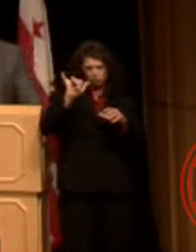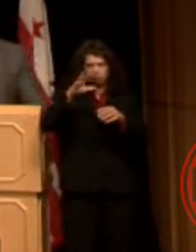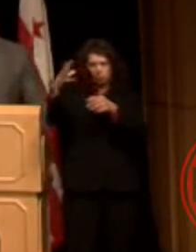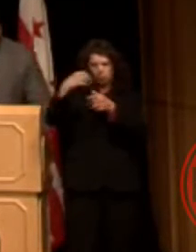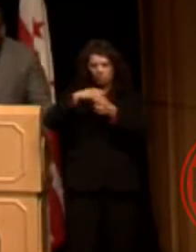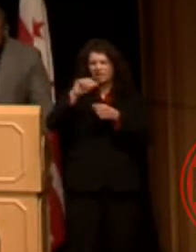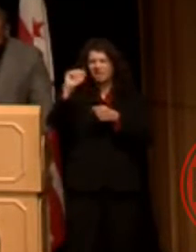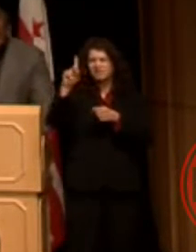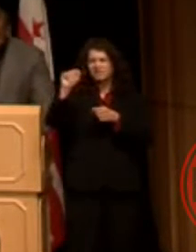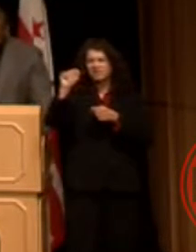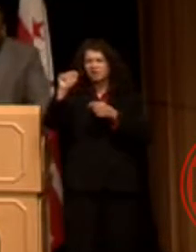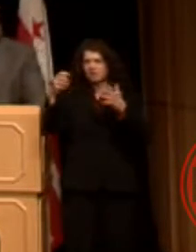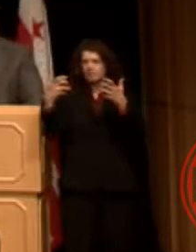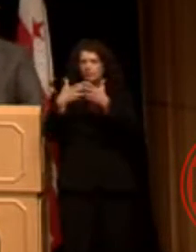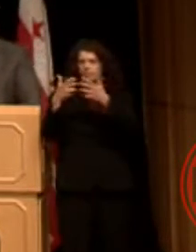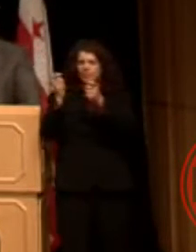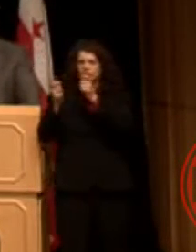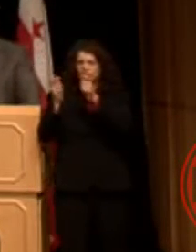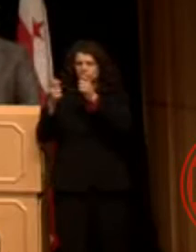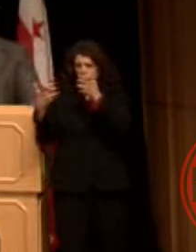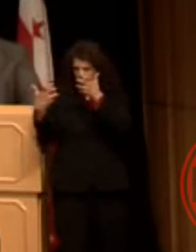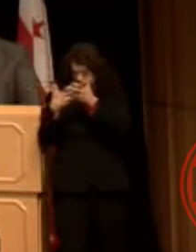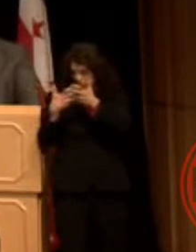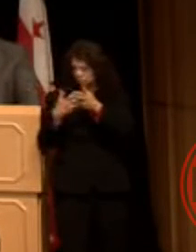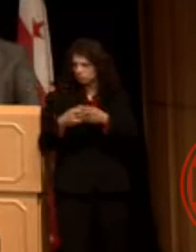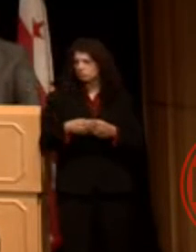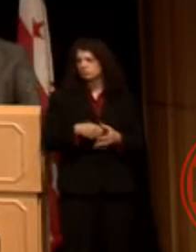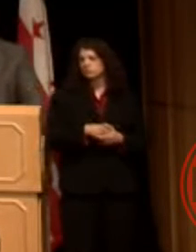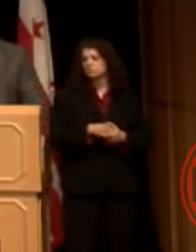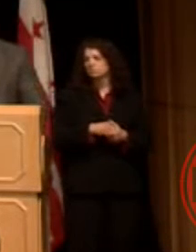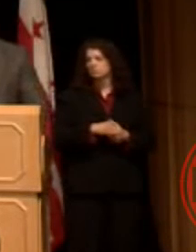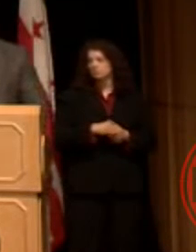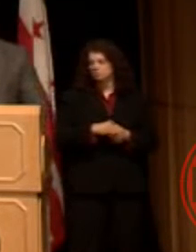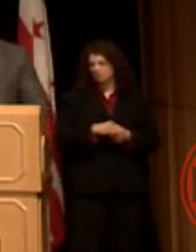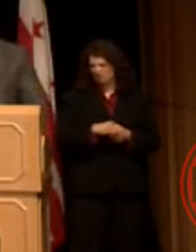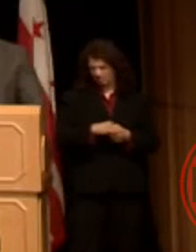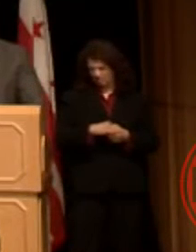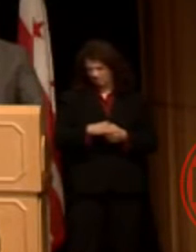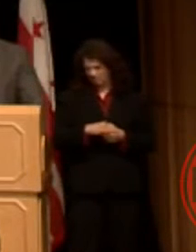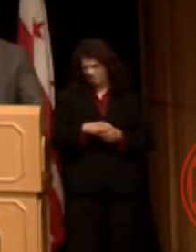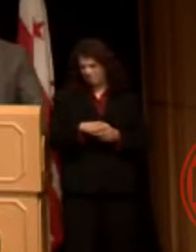LIGHTING, SECURITY UPGRADES AND A NEW COMPETITION LEVEL SWIMMING